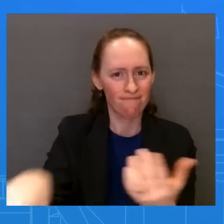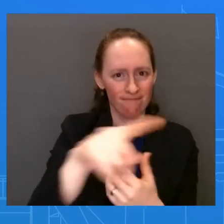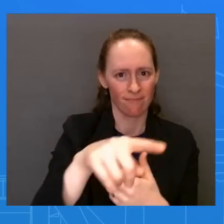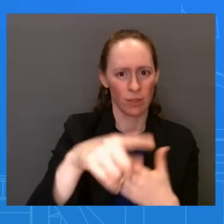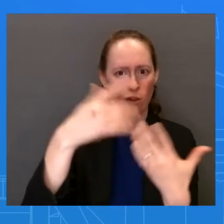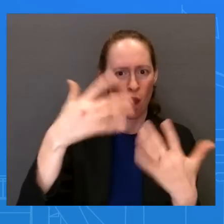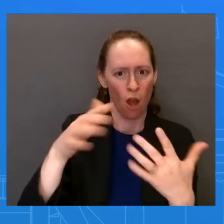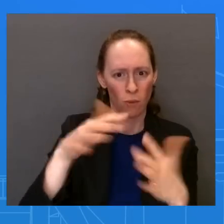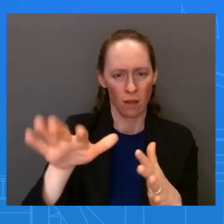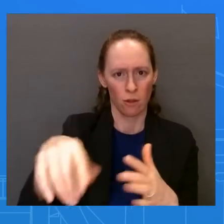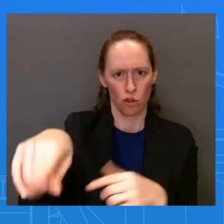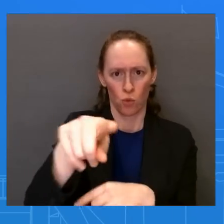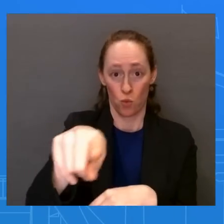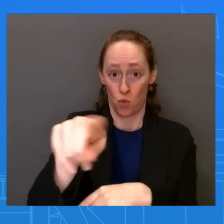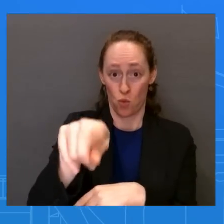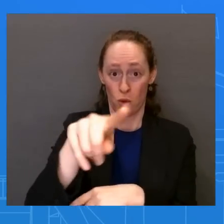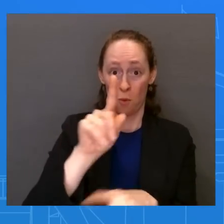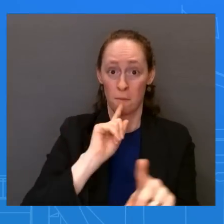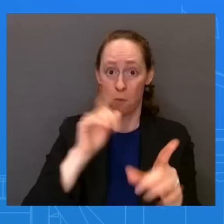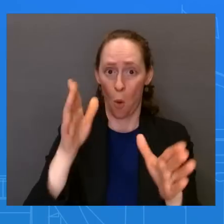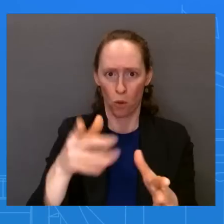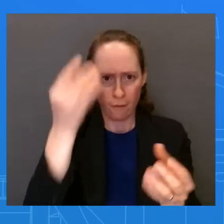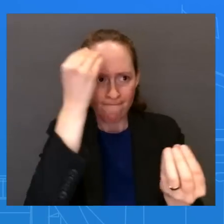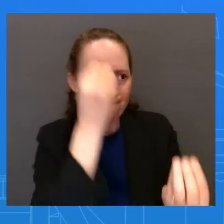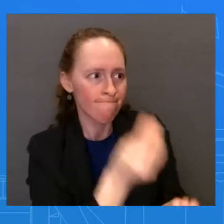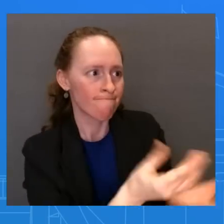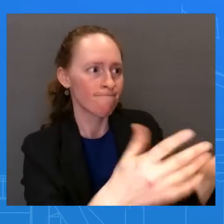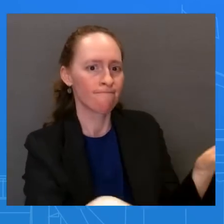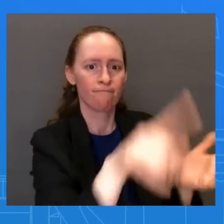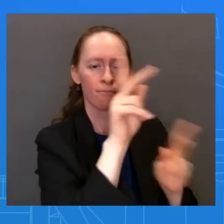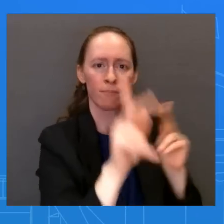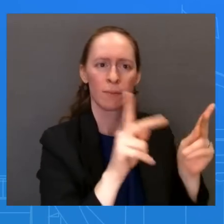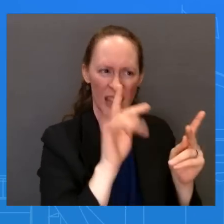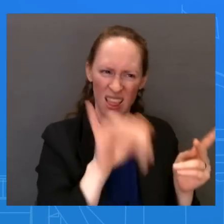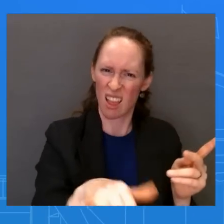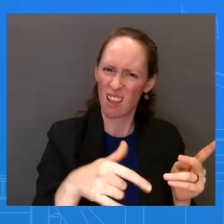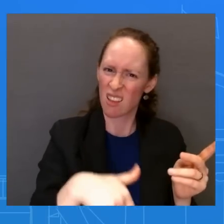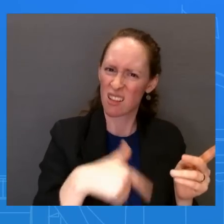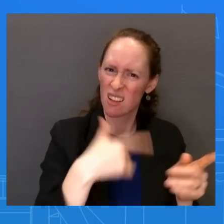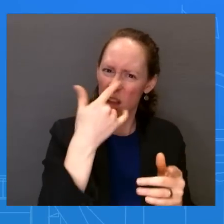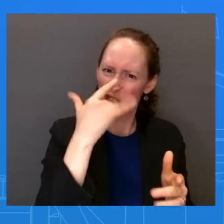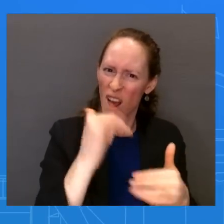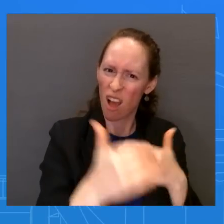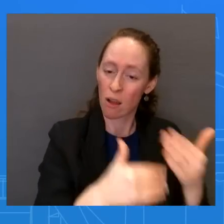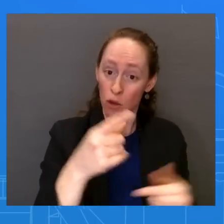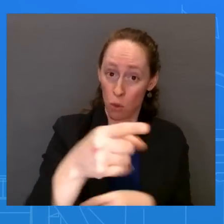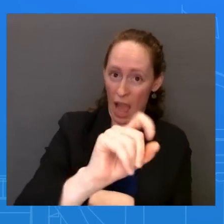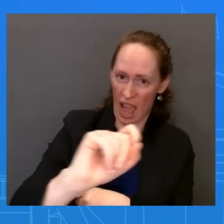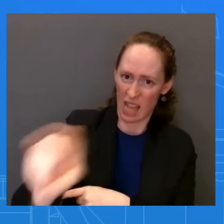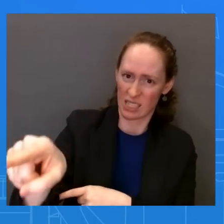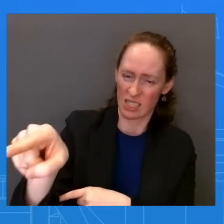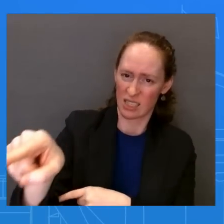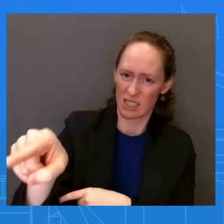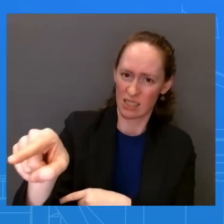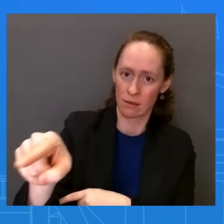He answered your questions that you believe that the American people wanted to hear. And he answered those questions. The Press: I understand that. So my question is, are you -- Ms. Jean-Pierre: And he took --